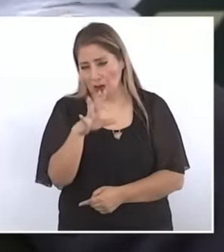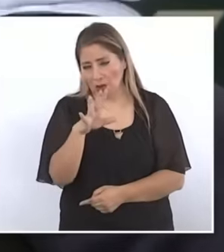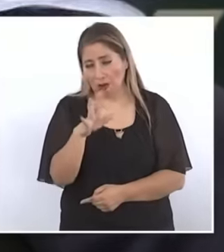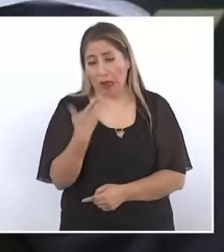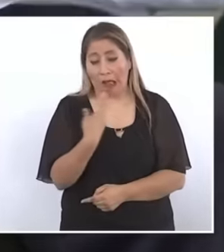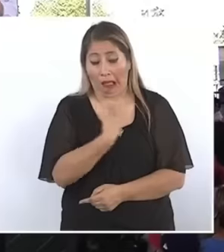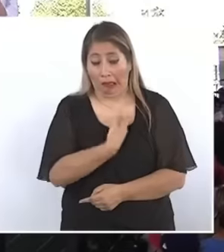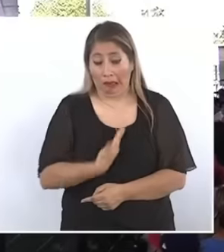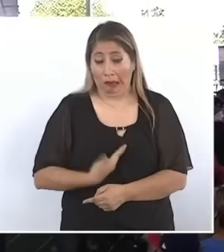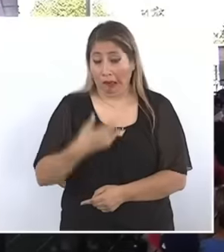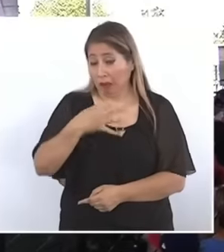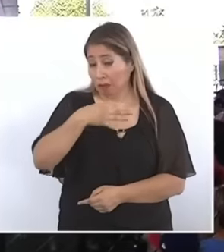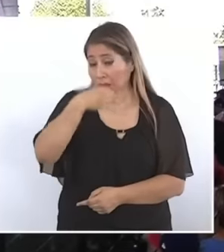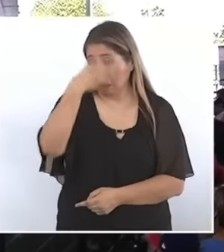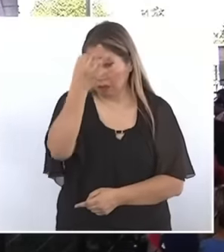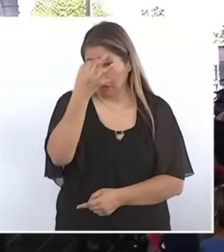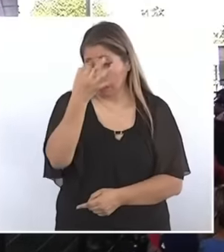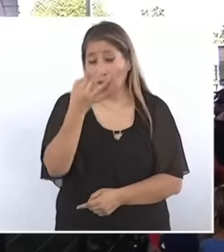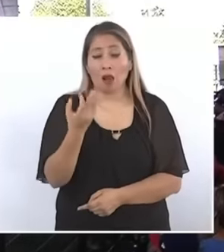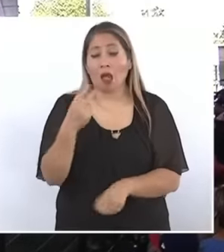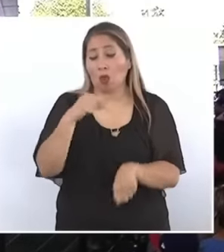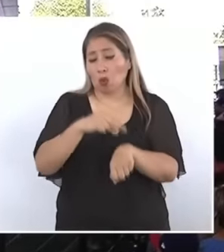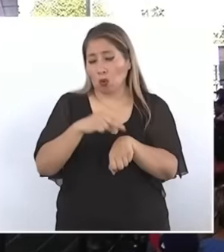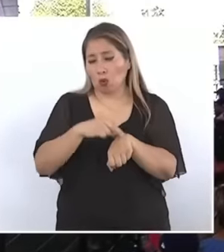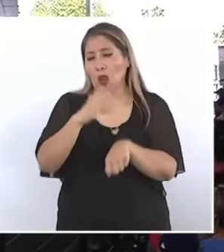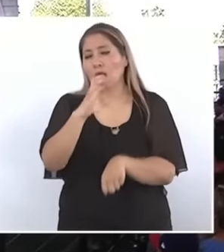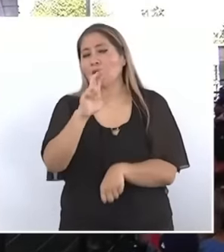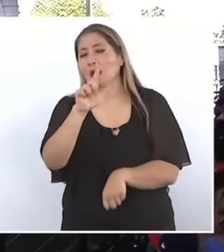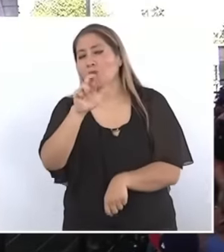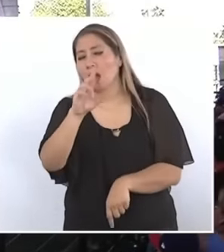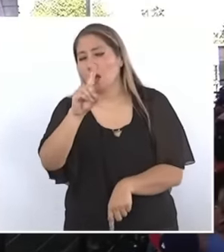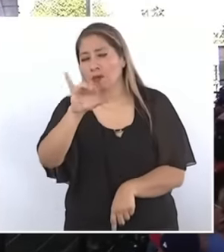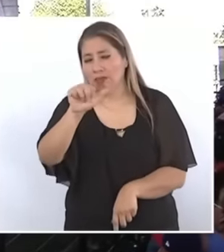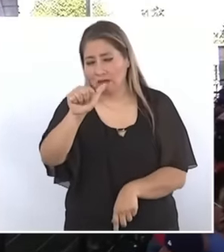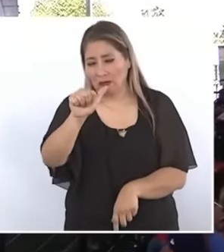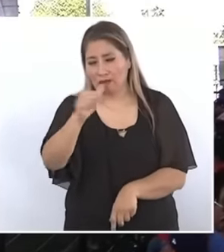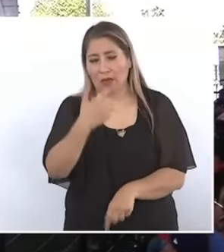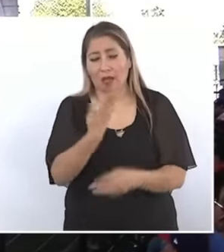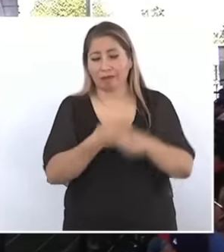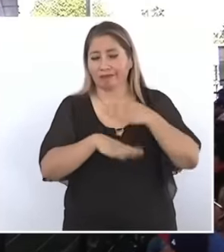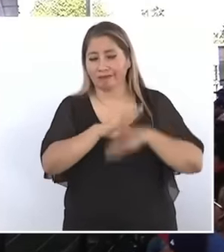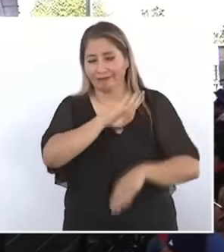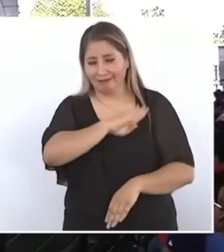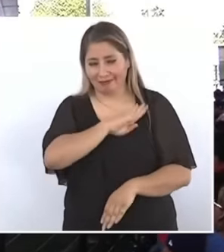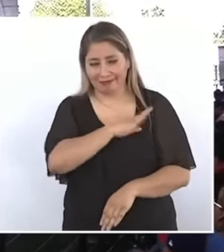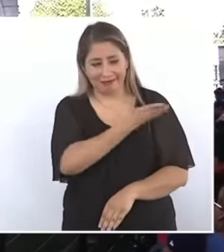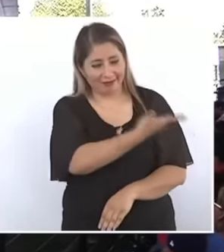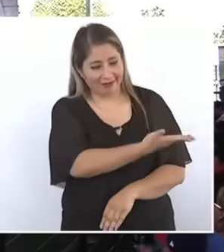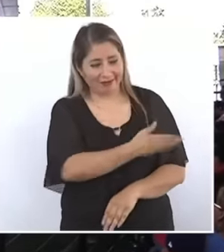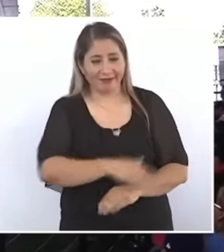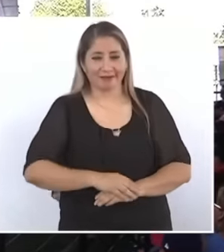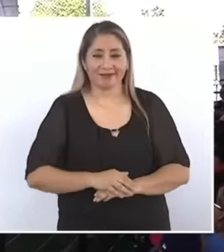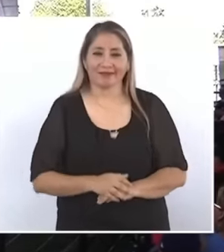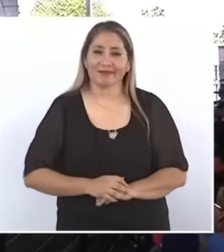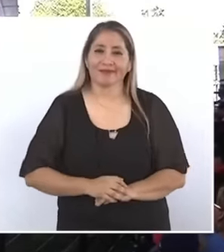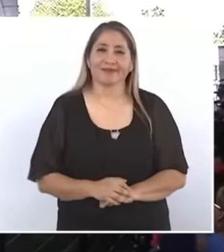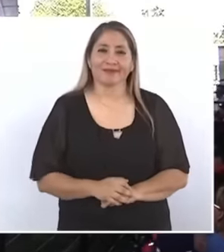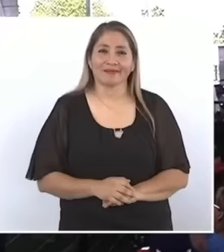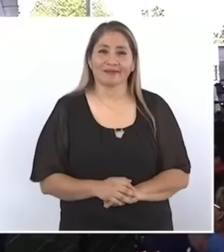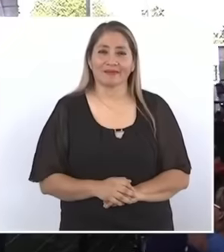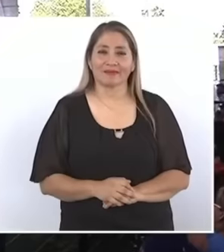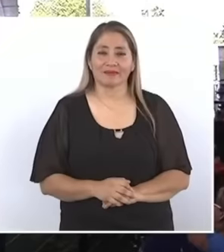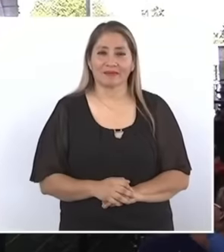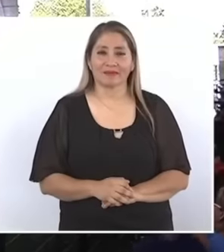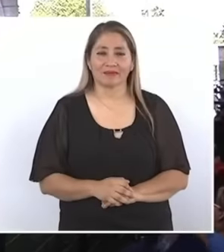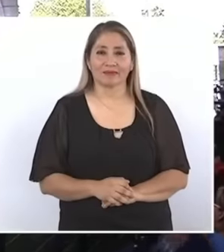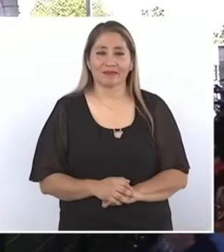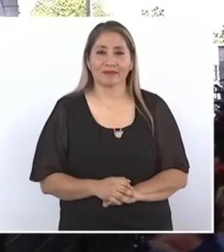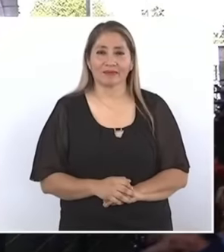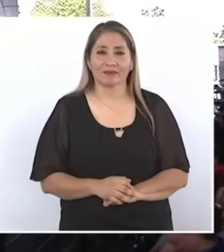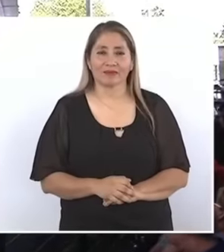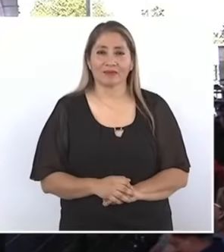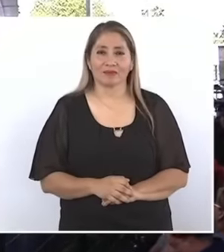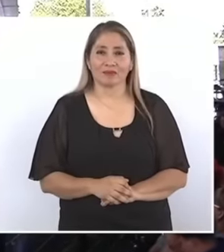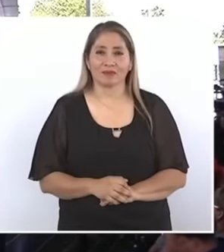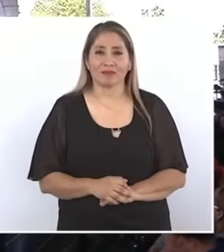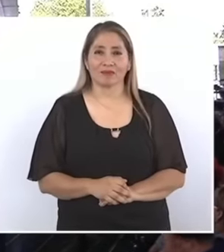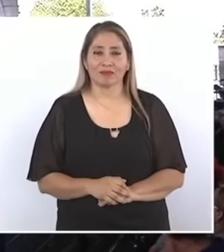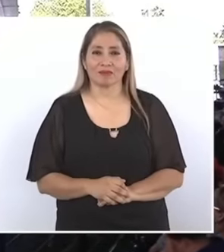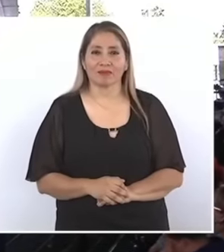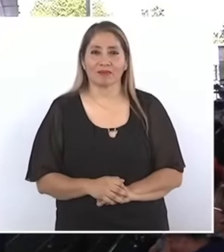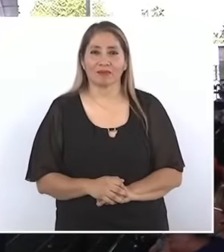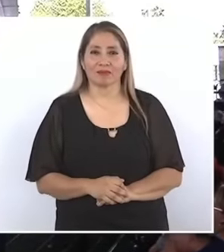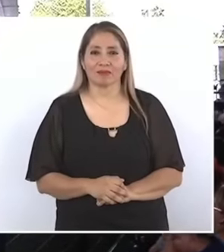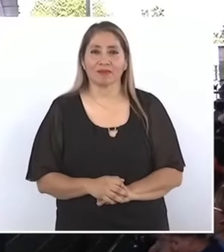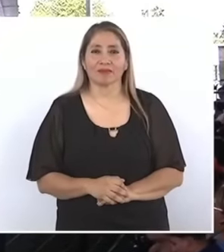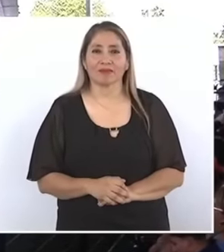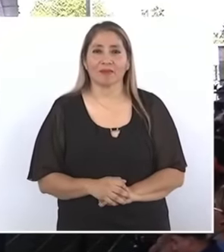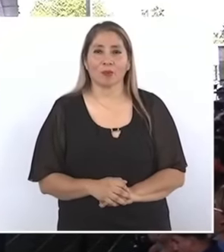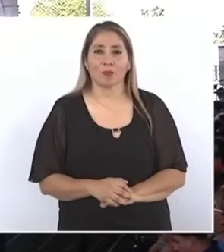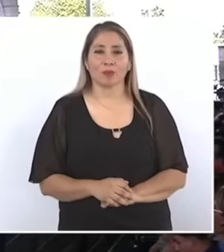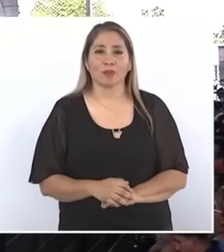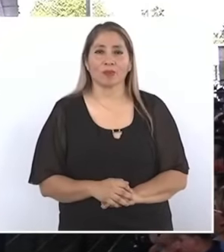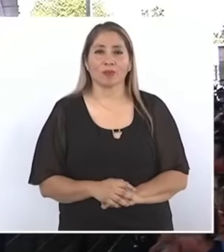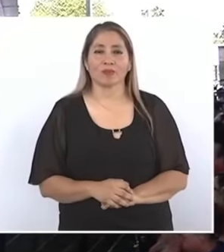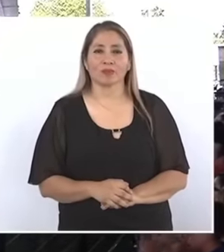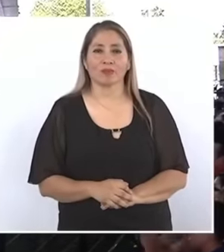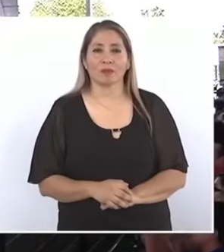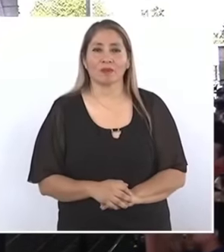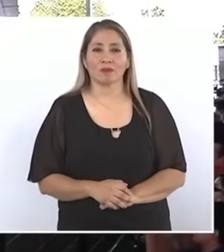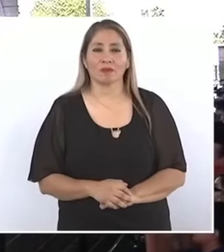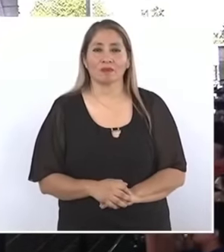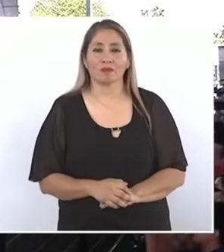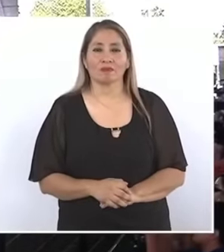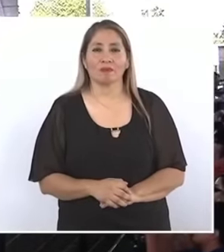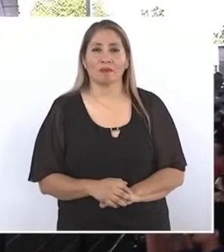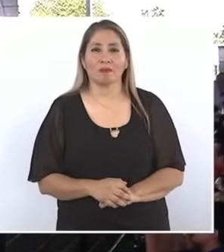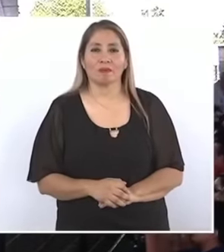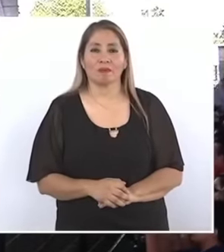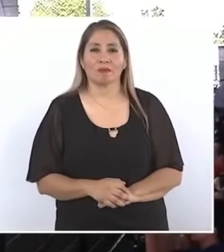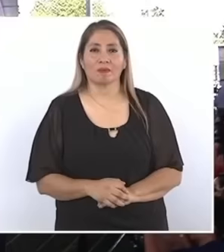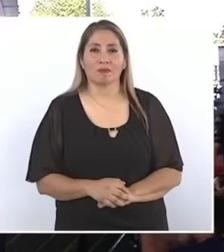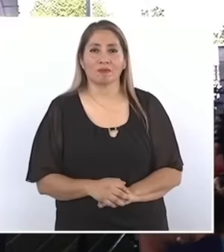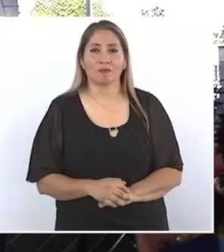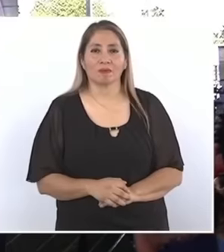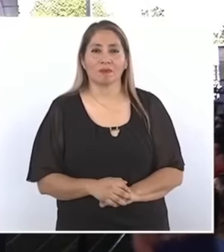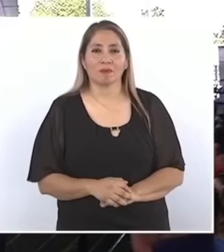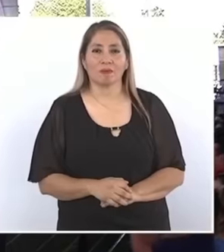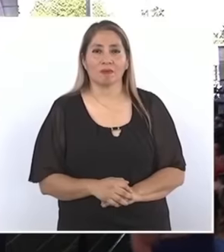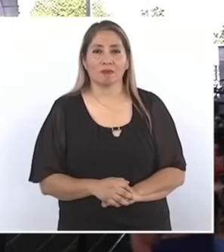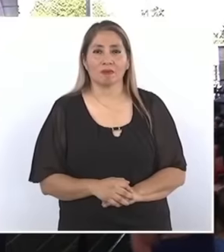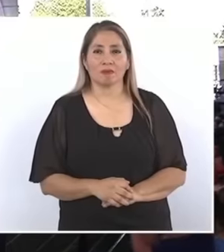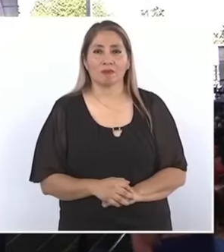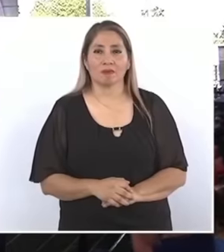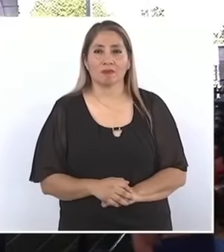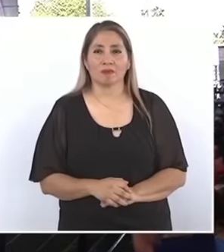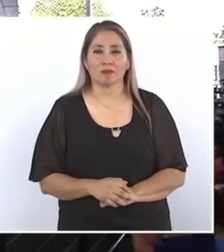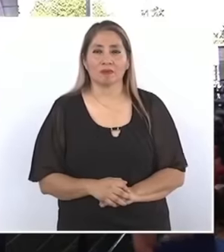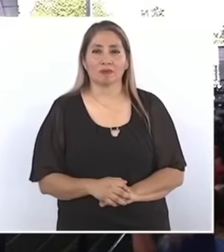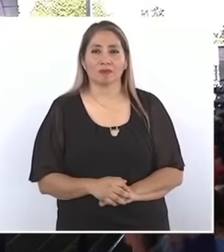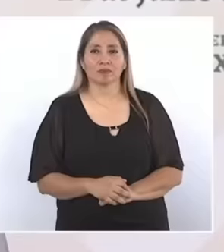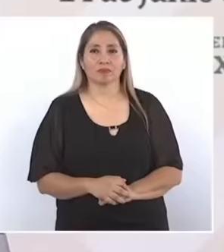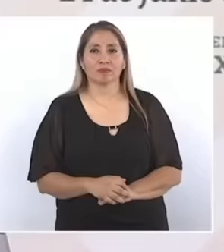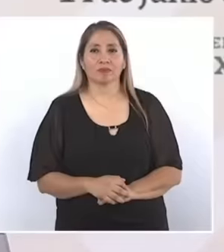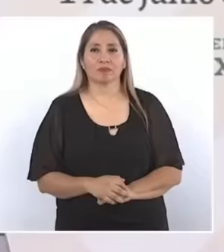of the United Mexican States, Dr. Claudia Ch. Thank you